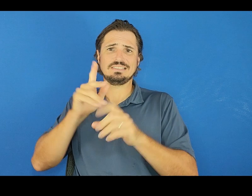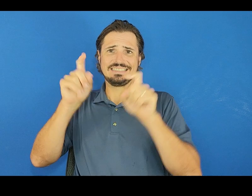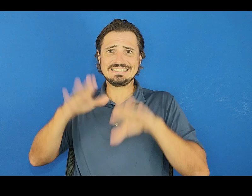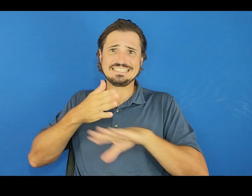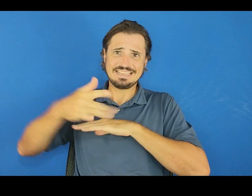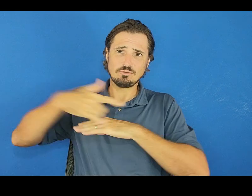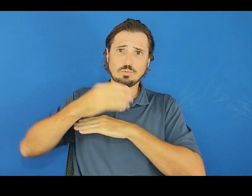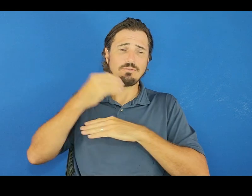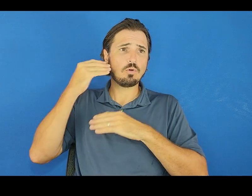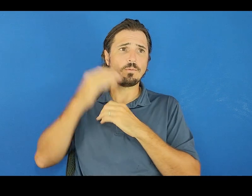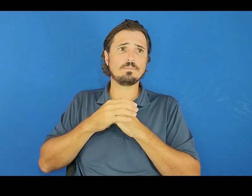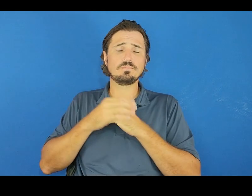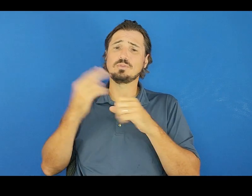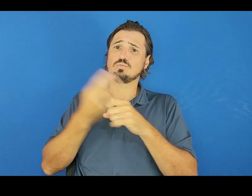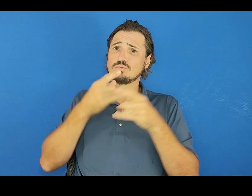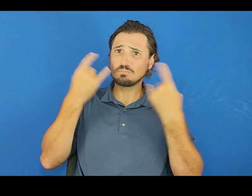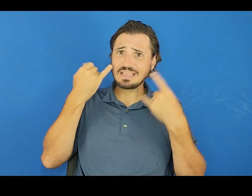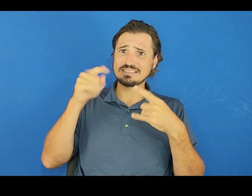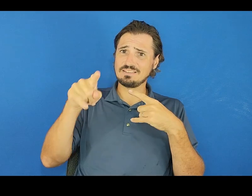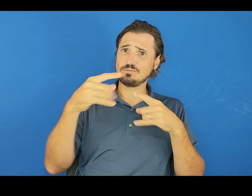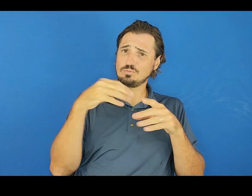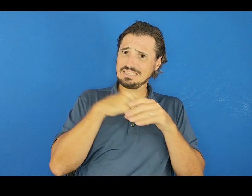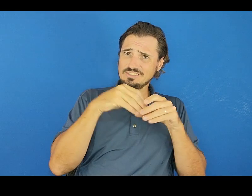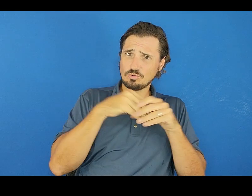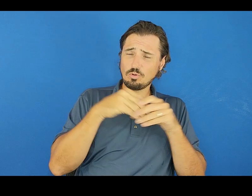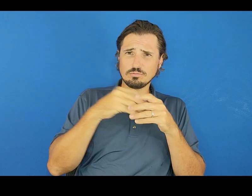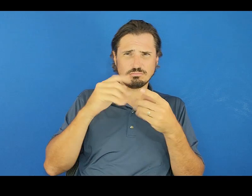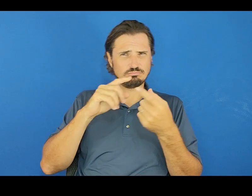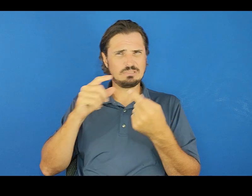Wear a mask anytime you are indoors, unless you’re at home